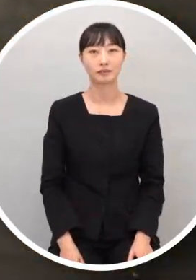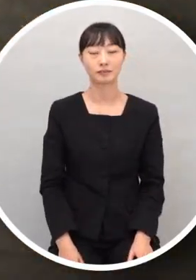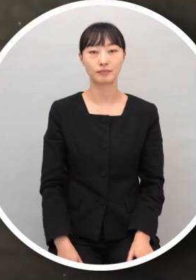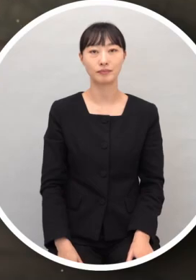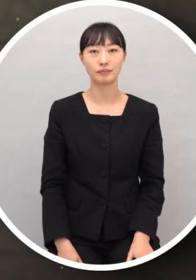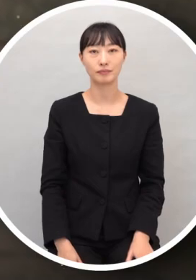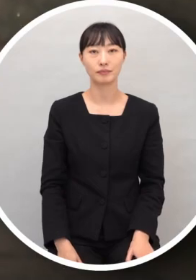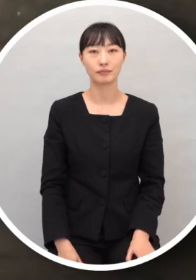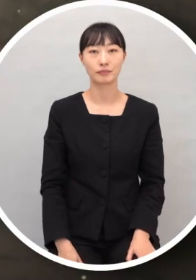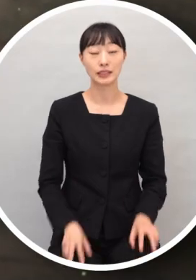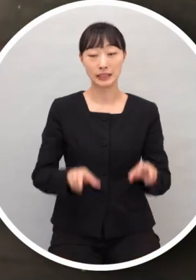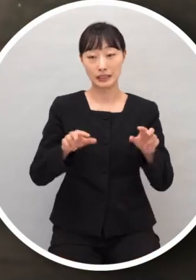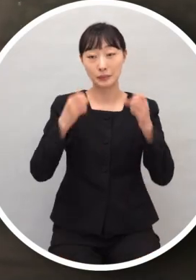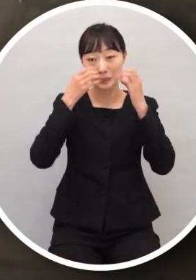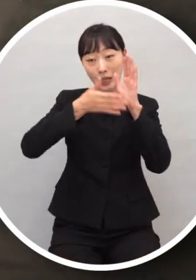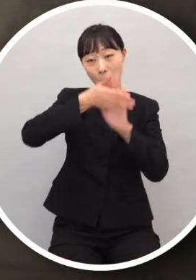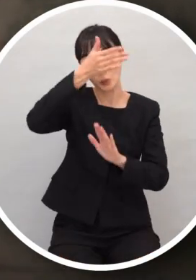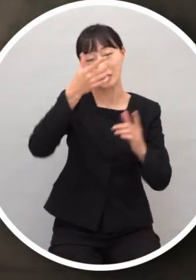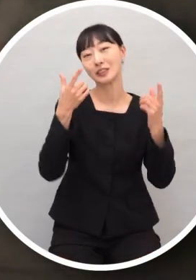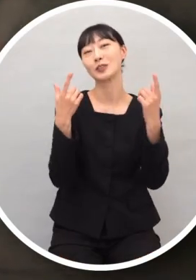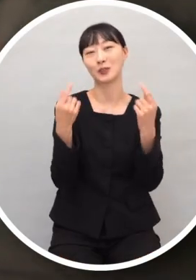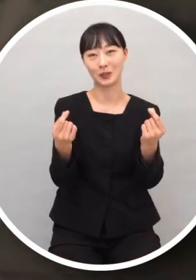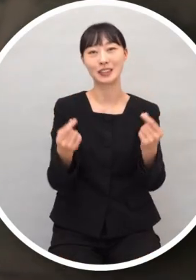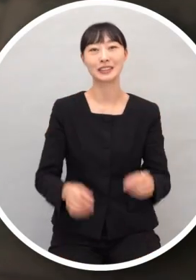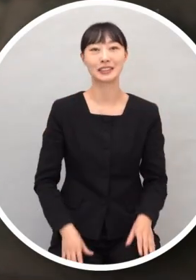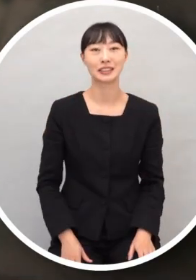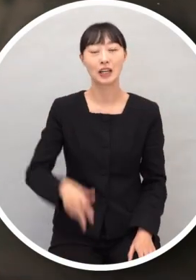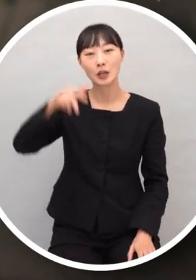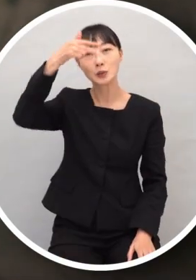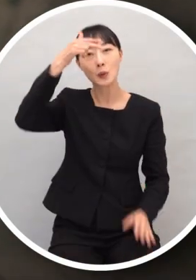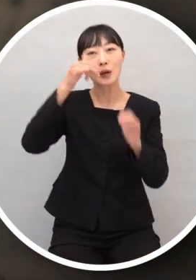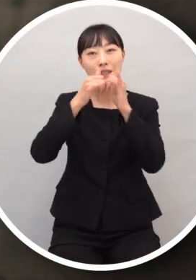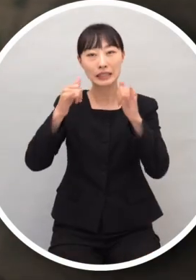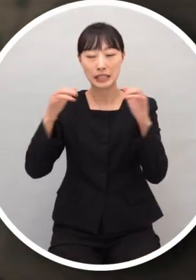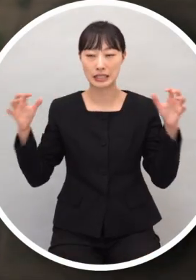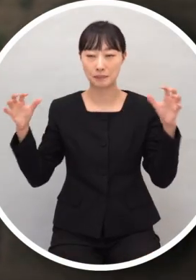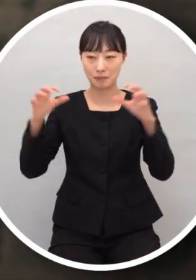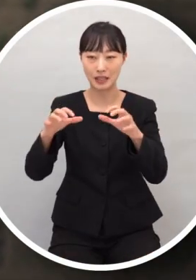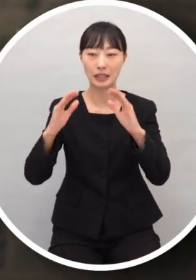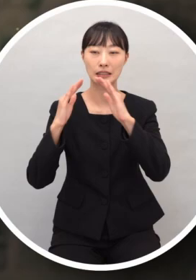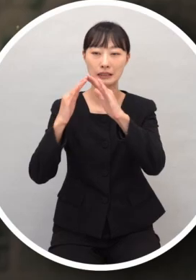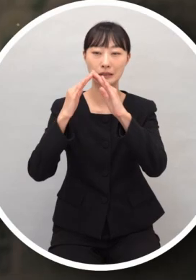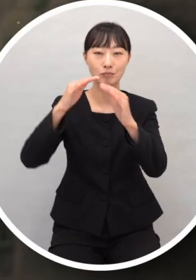It was at this time that collective residential areas for Koreans were developed.